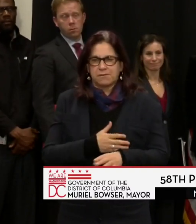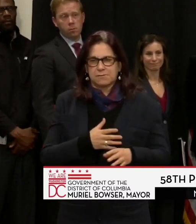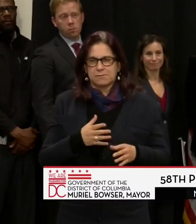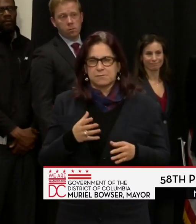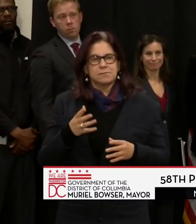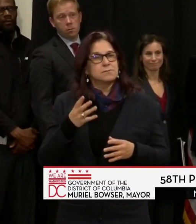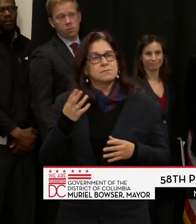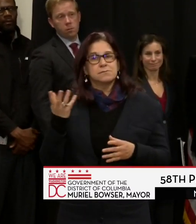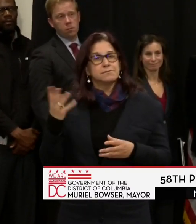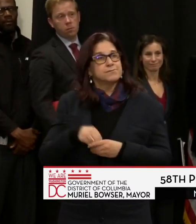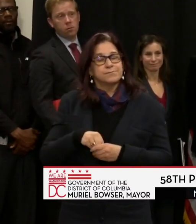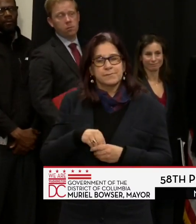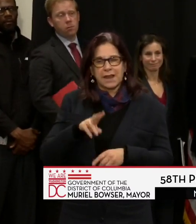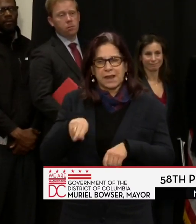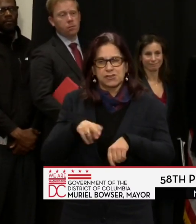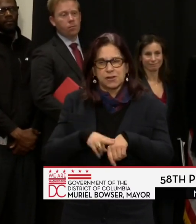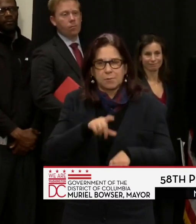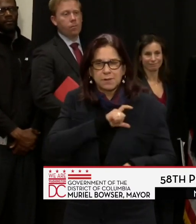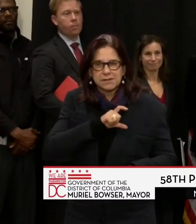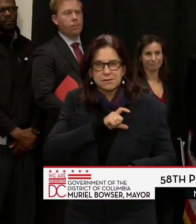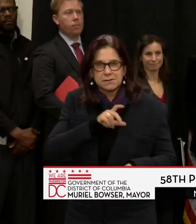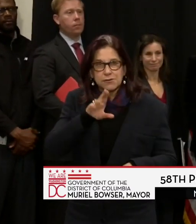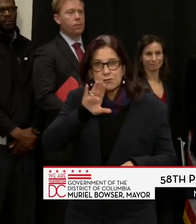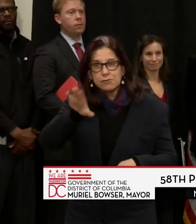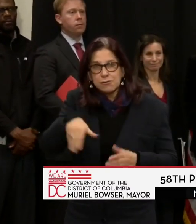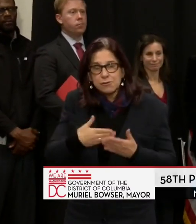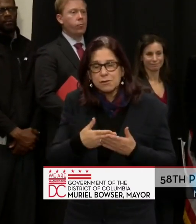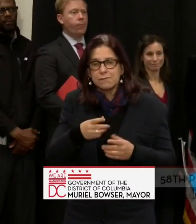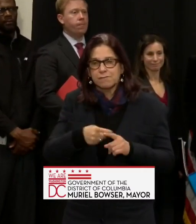AROUND THE NATION THAT WILL OPERATE UNDER THE COMMAND OF OUR